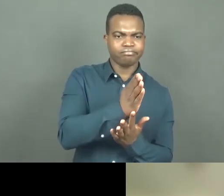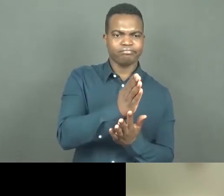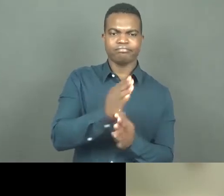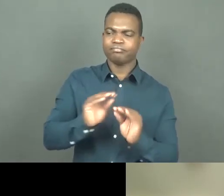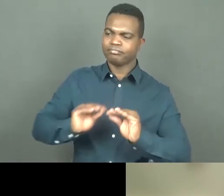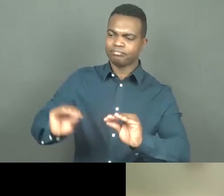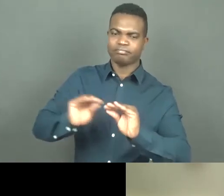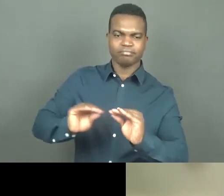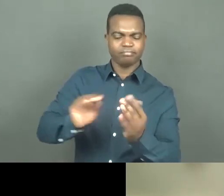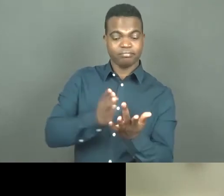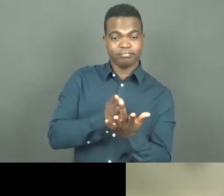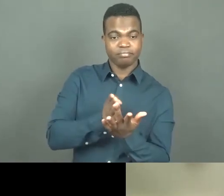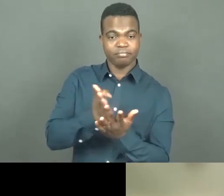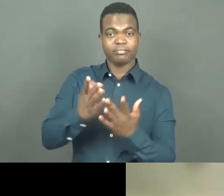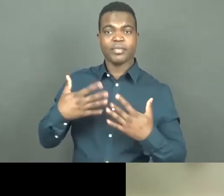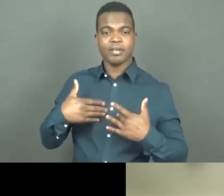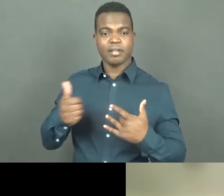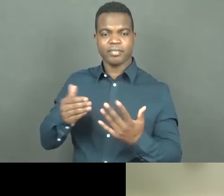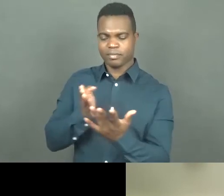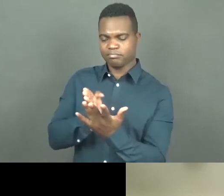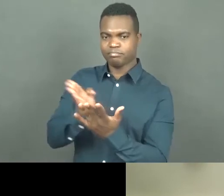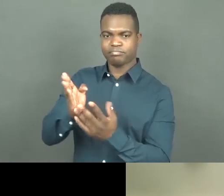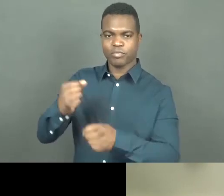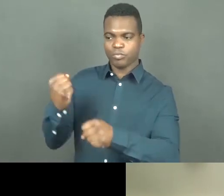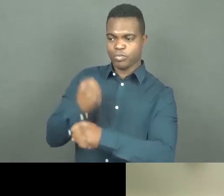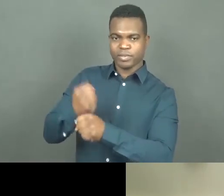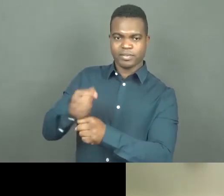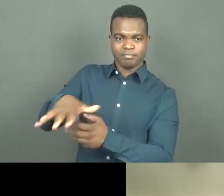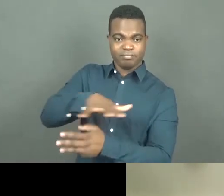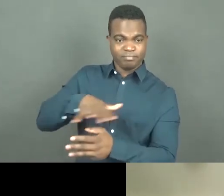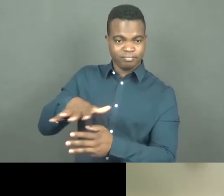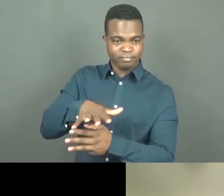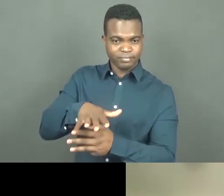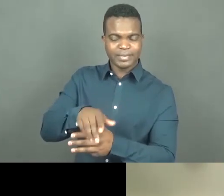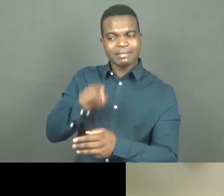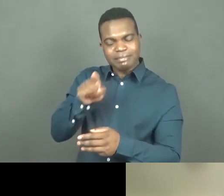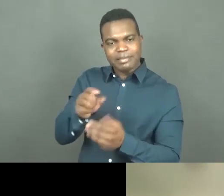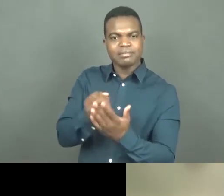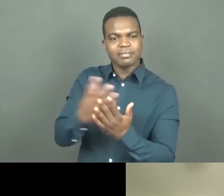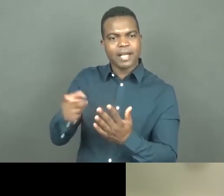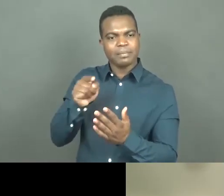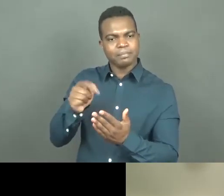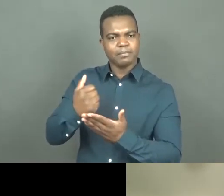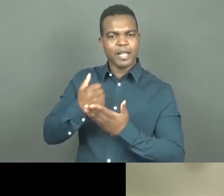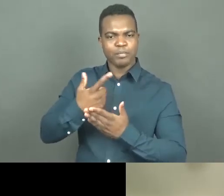with the supportive partners to be able to focus on disaggregated data across the countries.